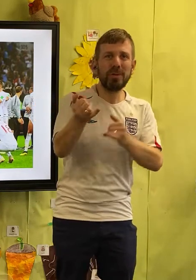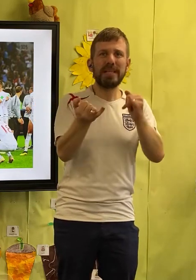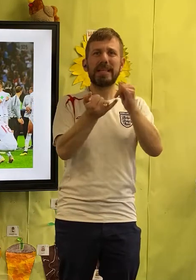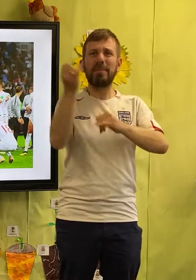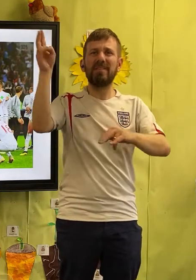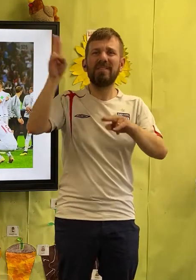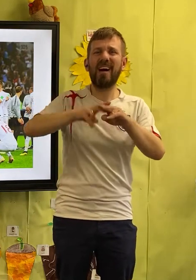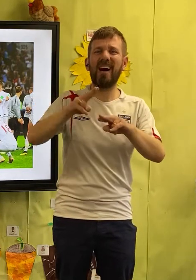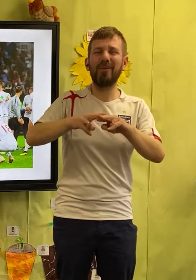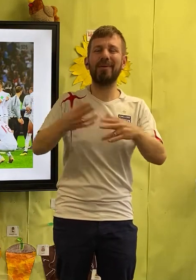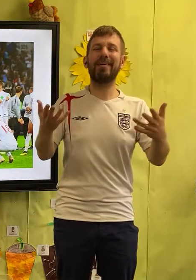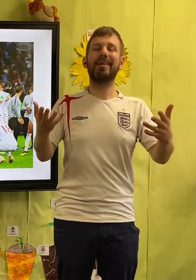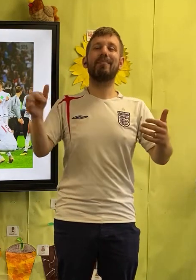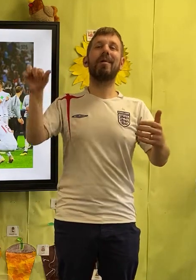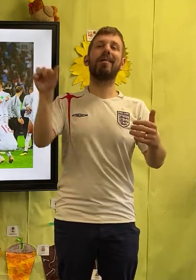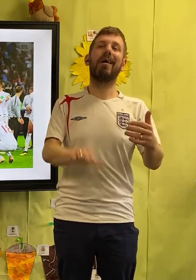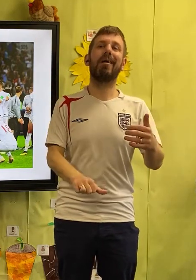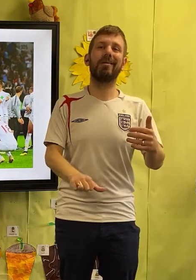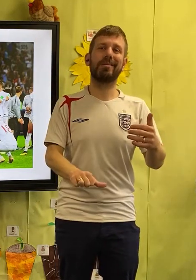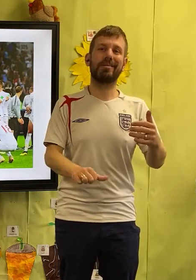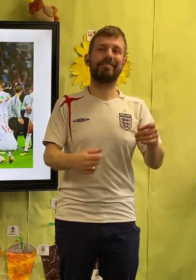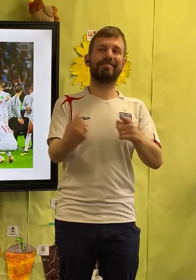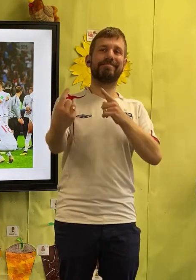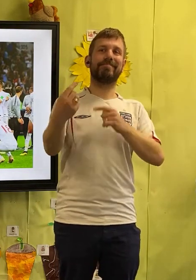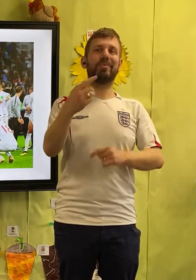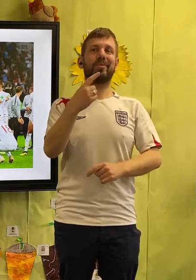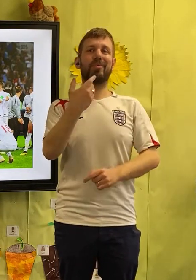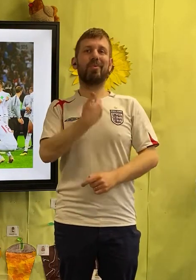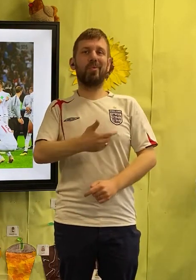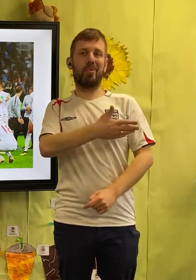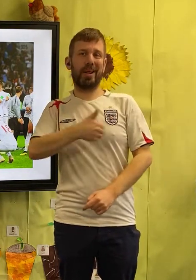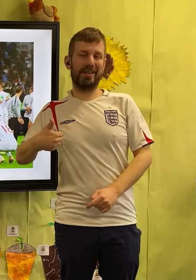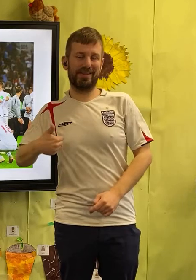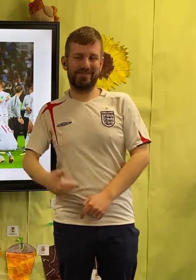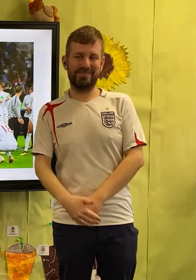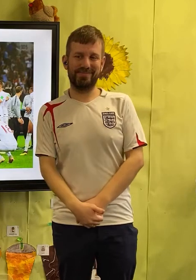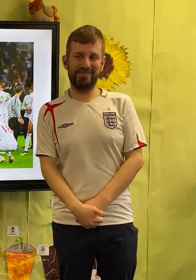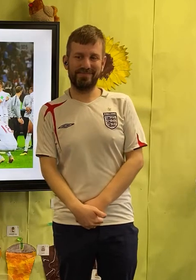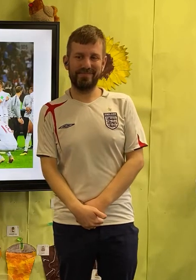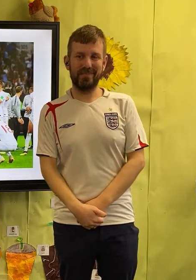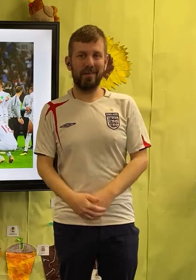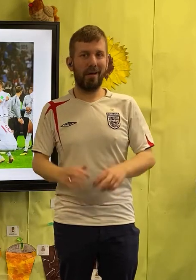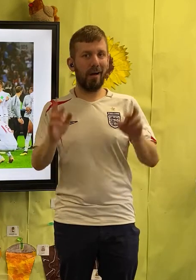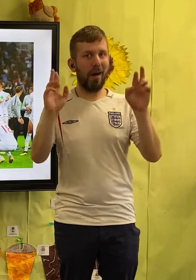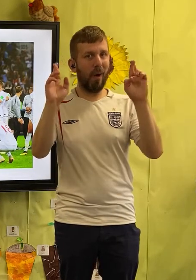We were right through to the semi-final but we lost and we lost against Croatia.